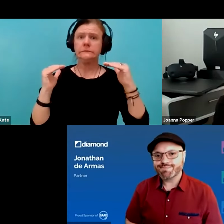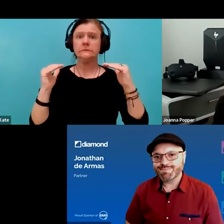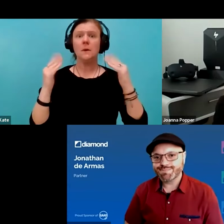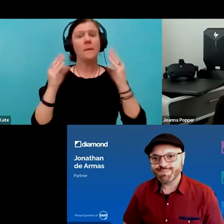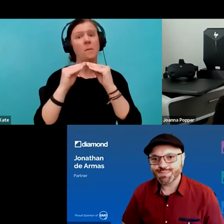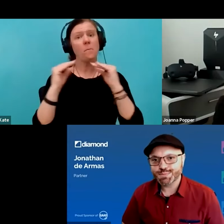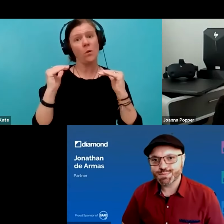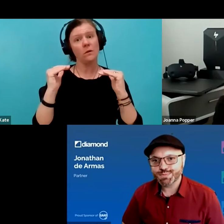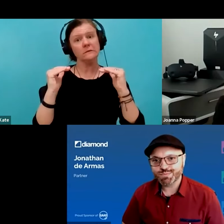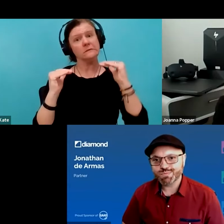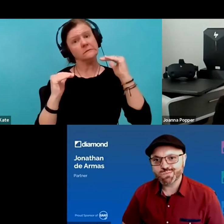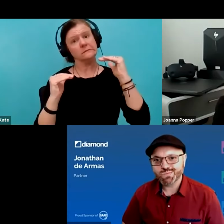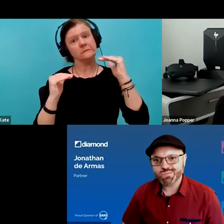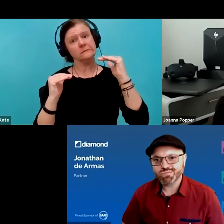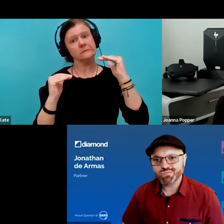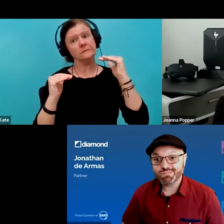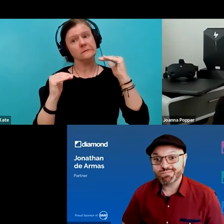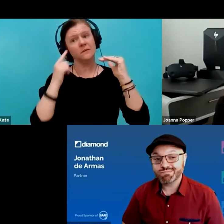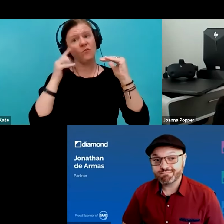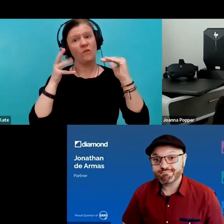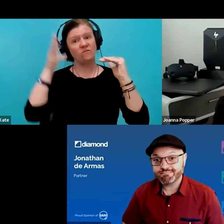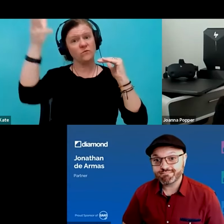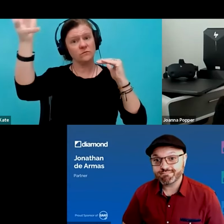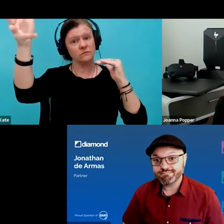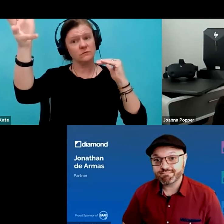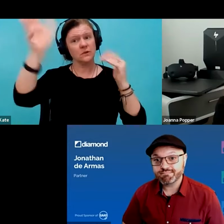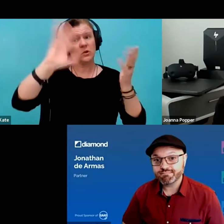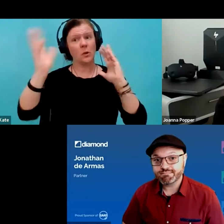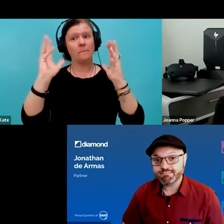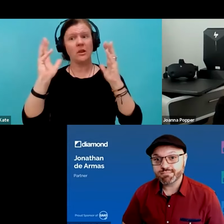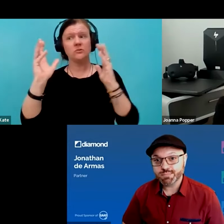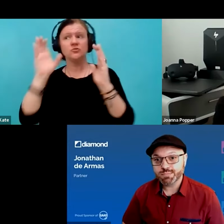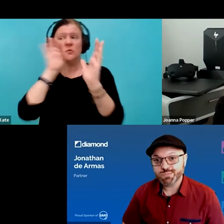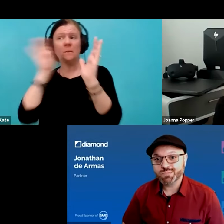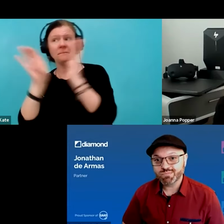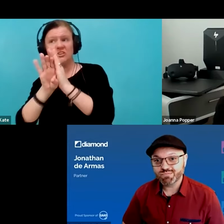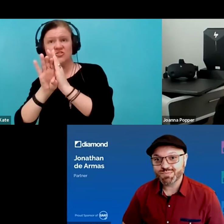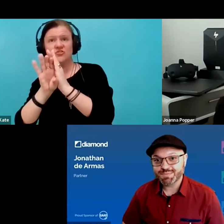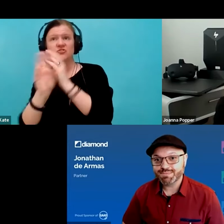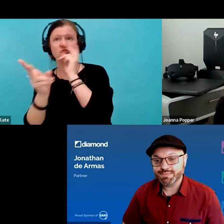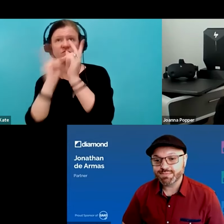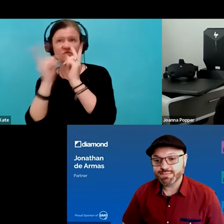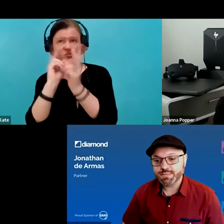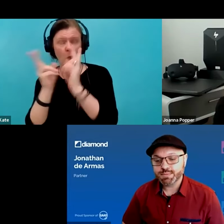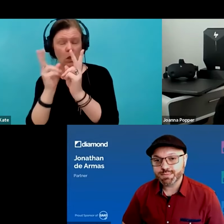Christina Heller: Significant in our, our future than then the just the graphics appearing in front of our eyes so